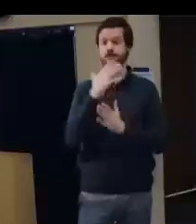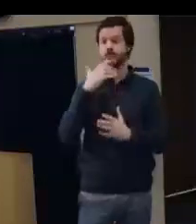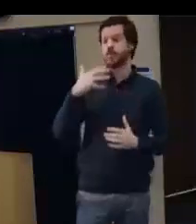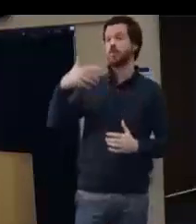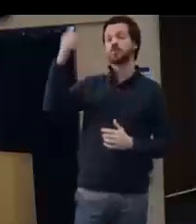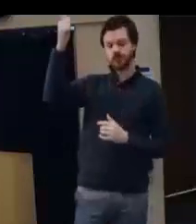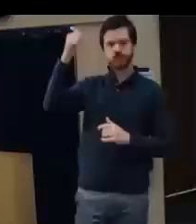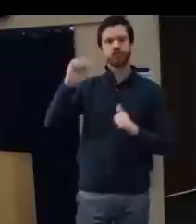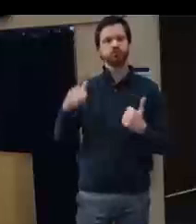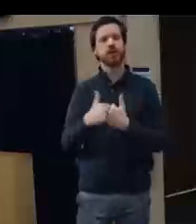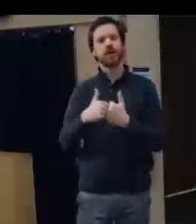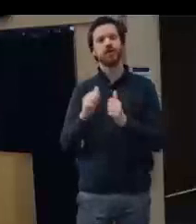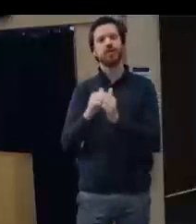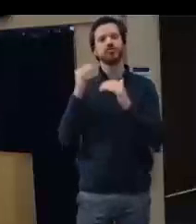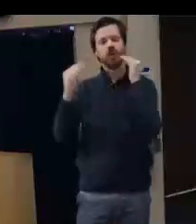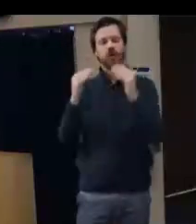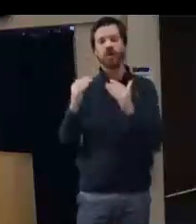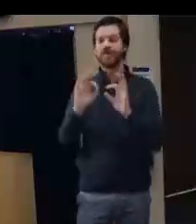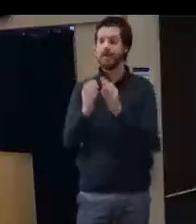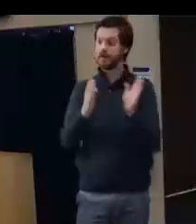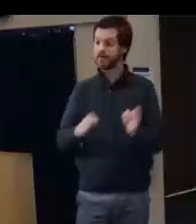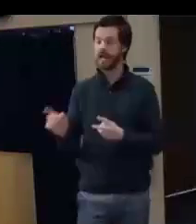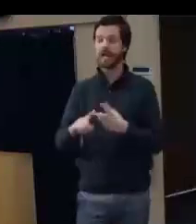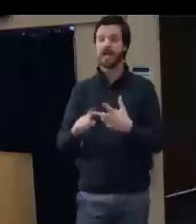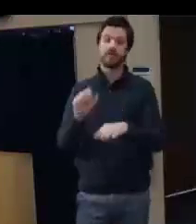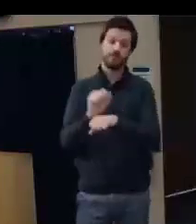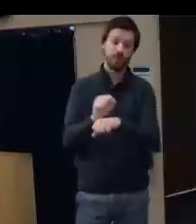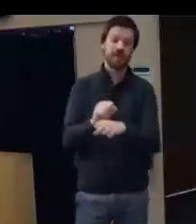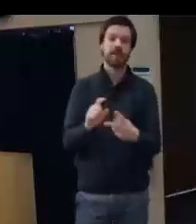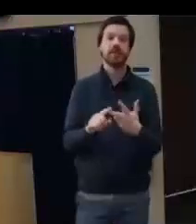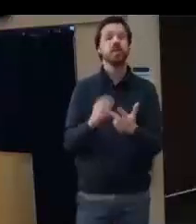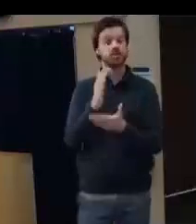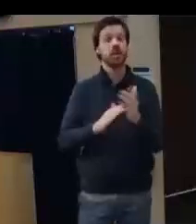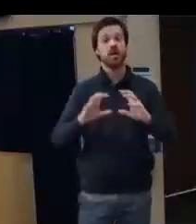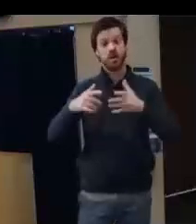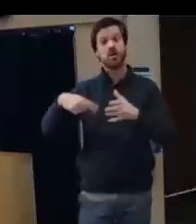of adulthood so employment Family Planning there are some uh people with congenital heart disease